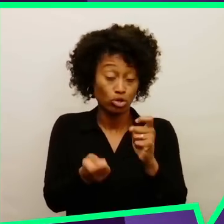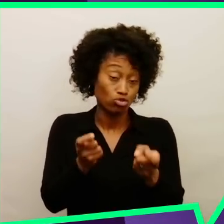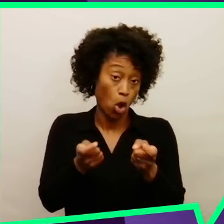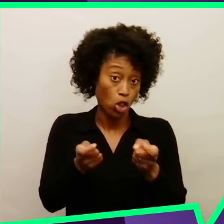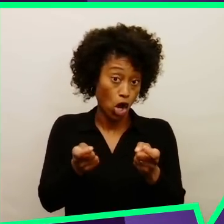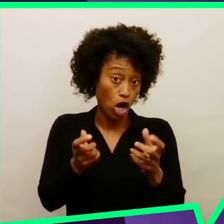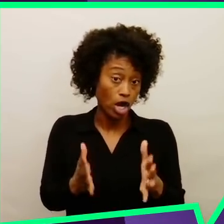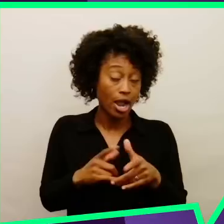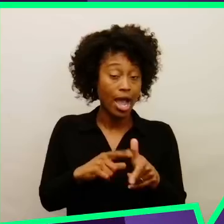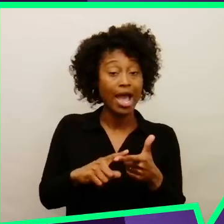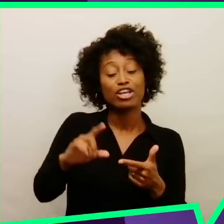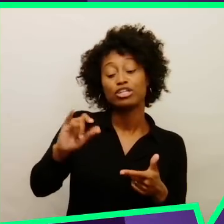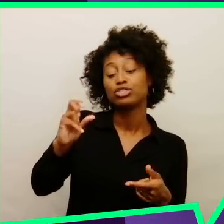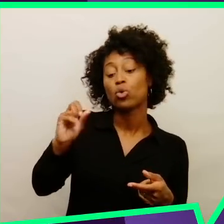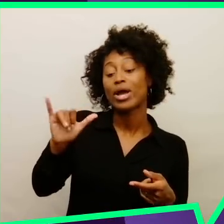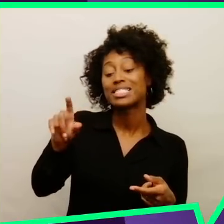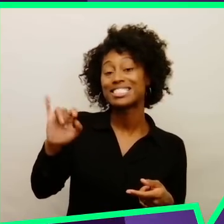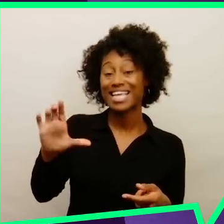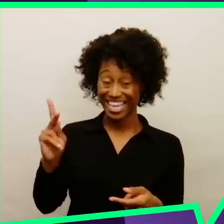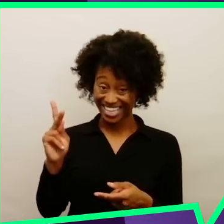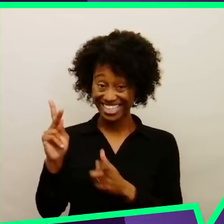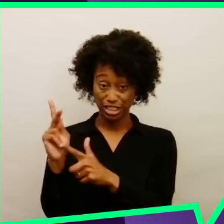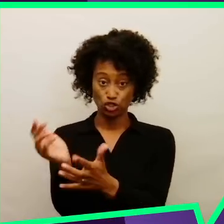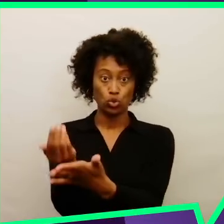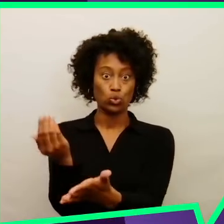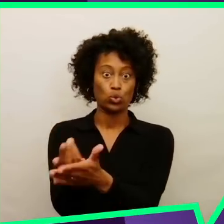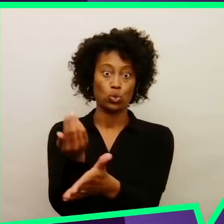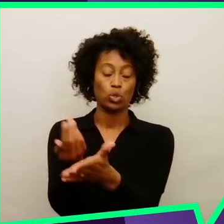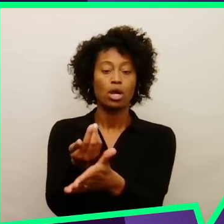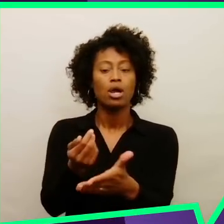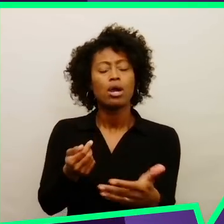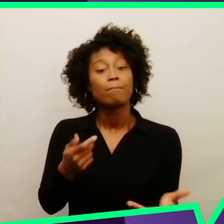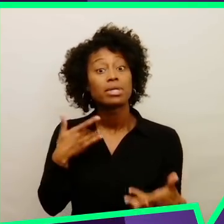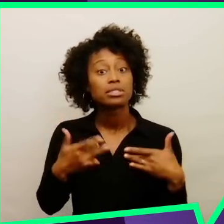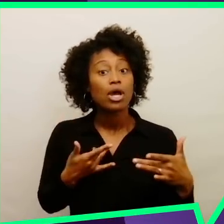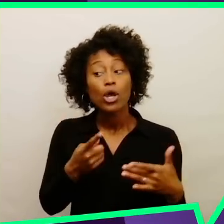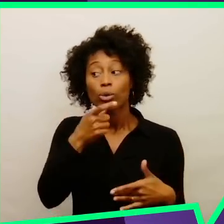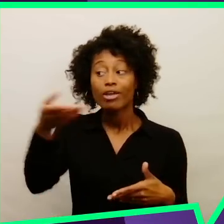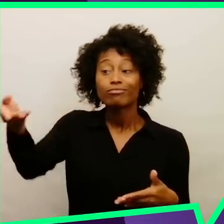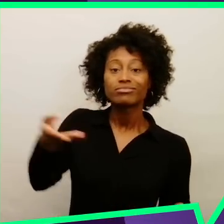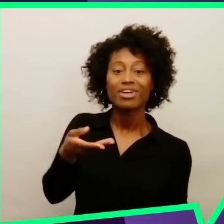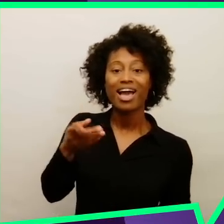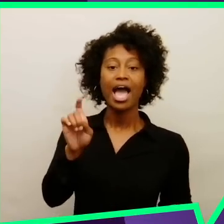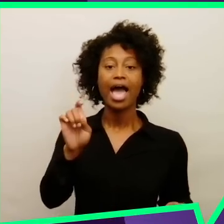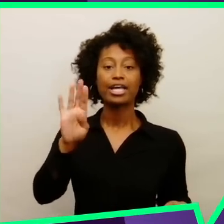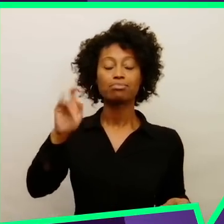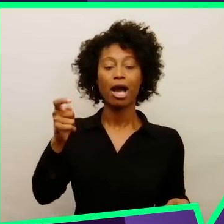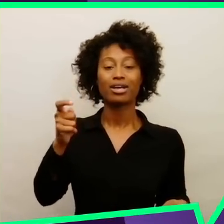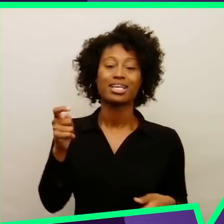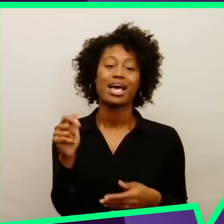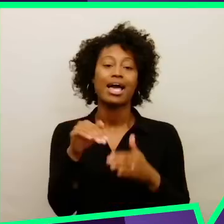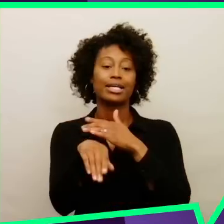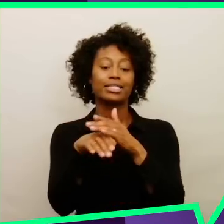That's our Xbox Adaptive Controller. And in this case, our Xbox Adaptive Joystick. It's brand new.